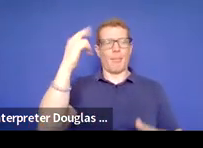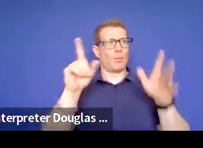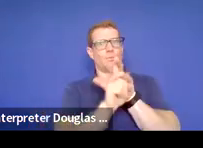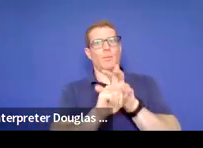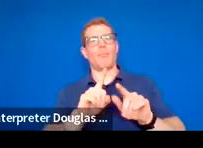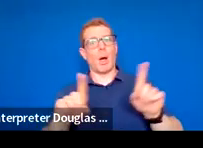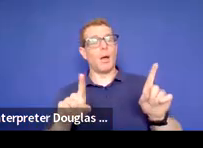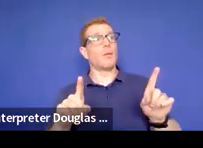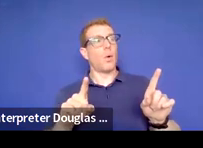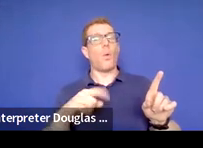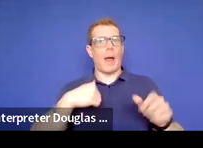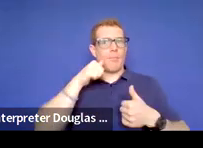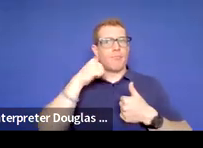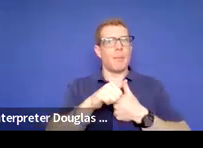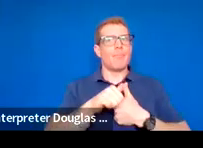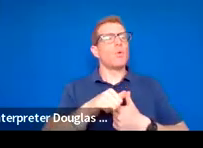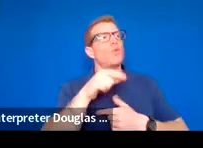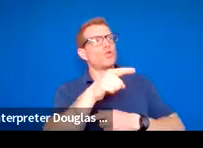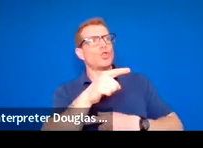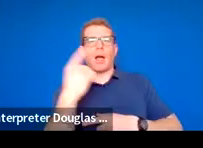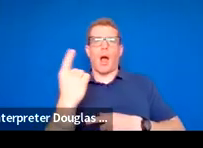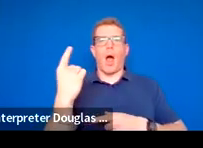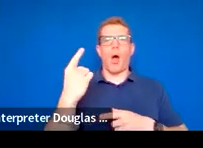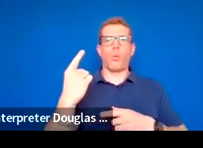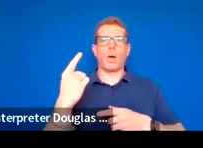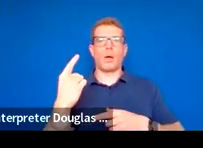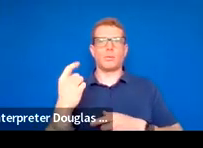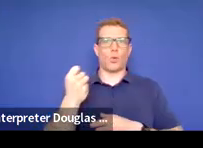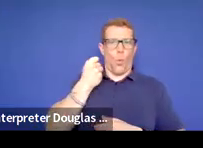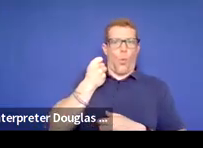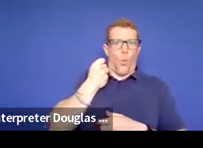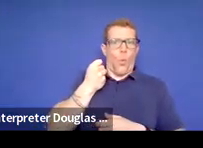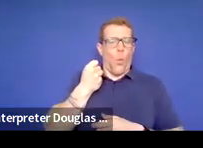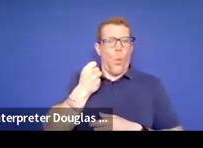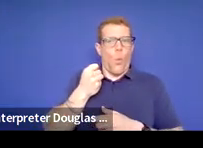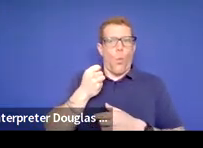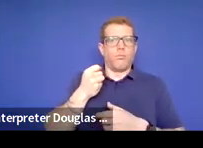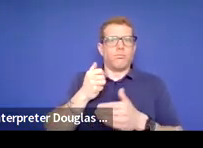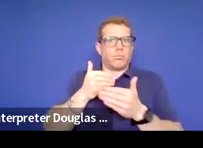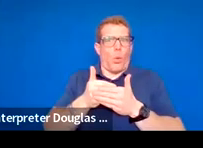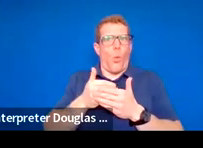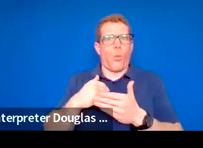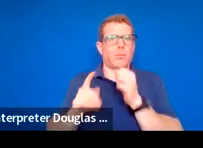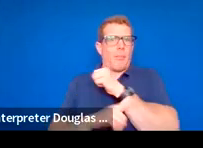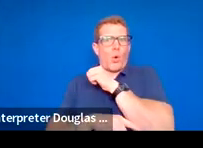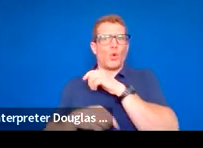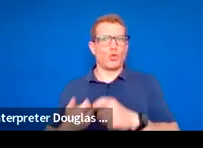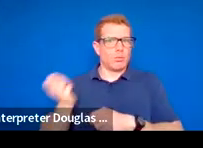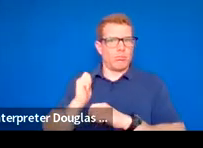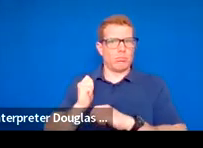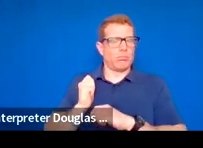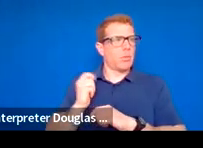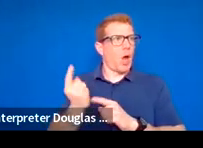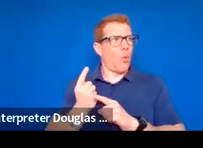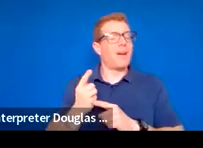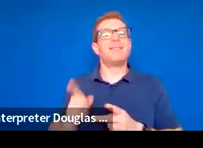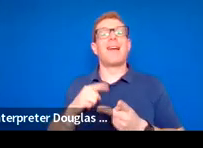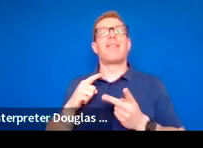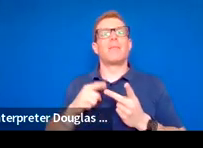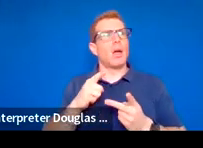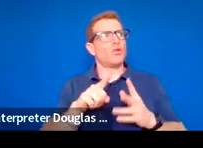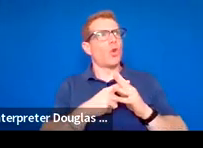And now I know she scared that she was gonna lose it because she had put it down so many times and couldn't remember where to go find it again. and it wasn't within her field division anymore.